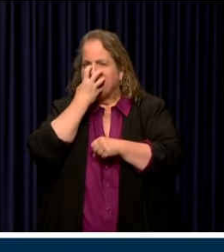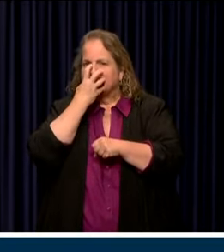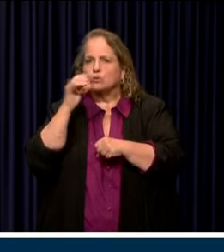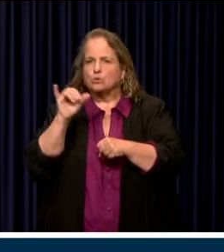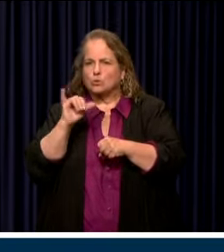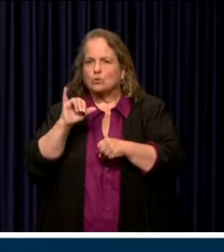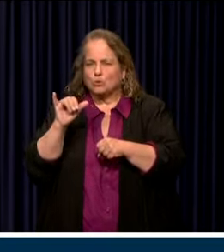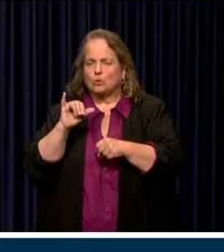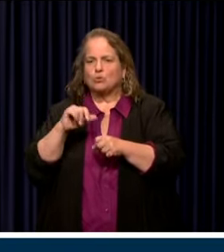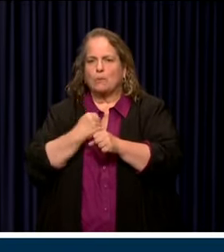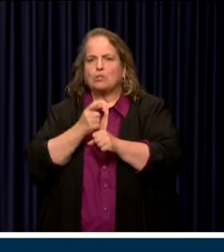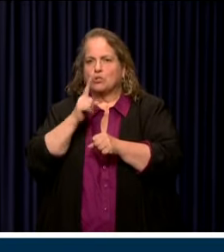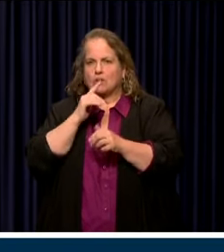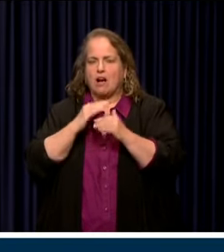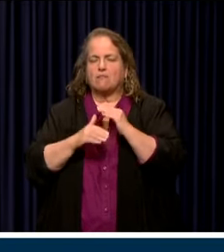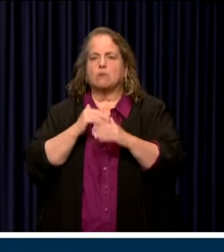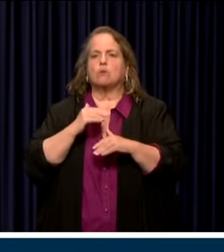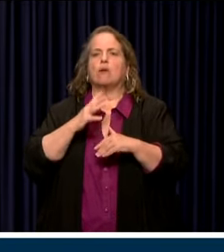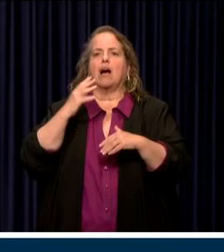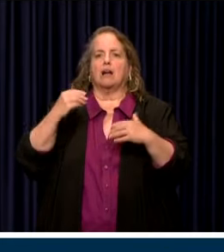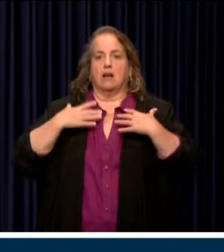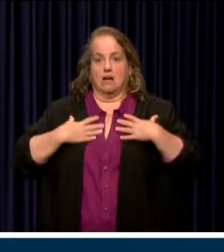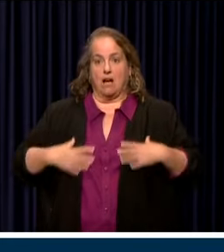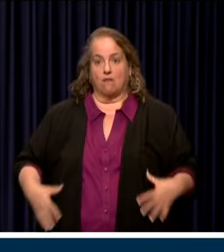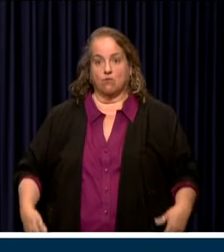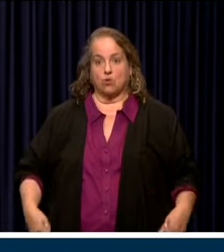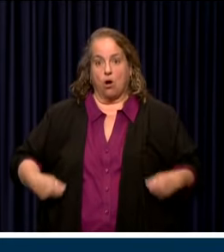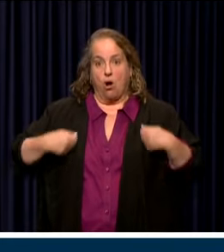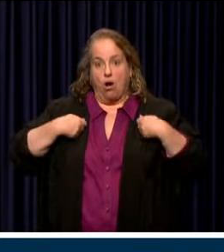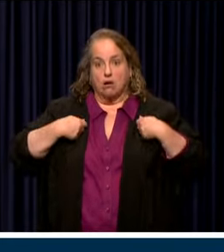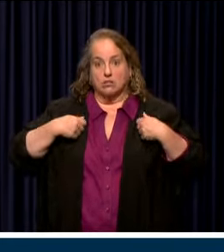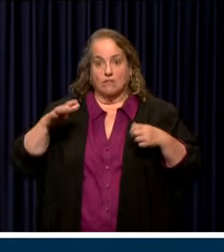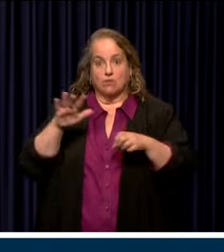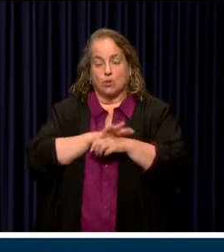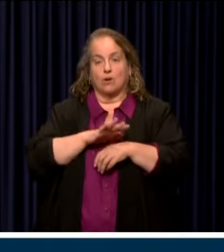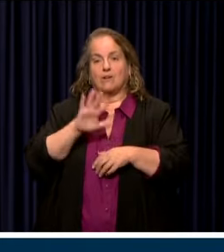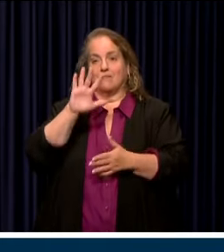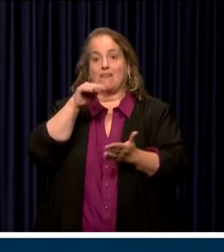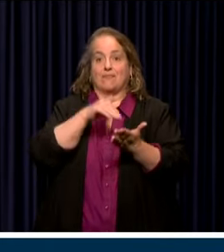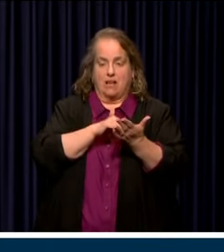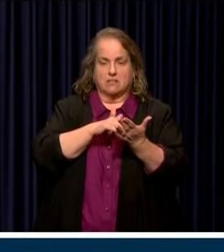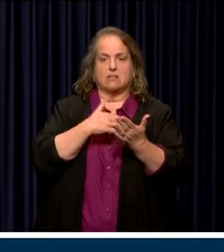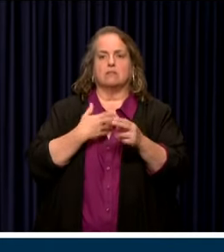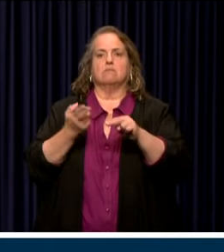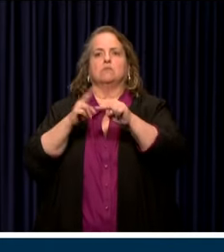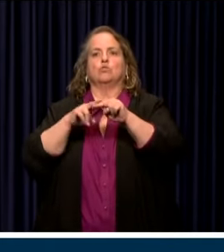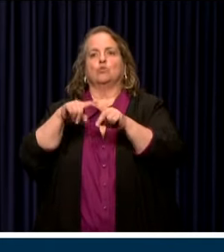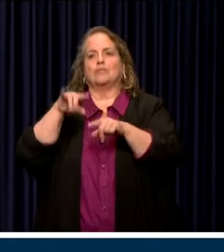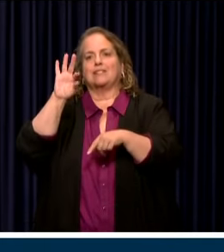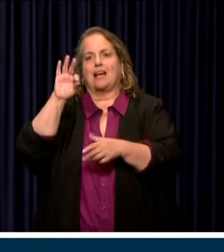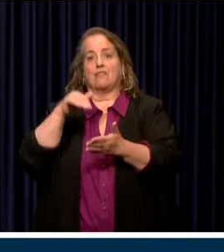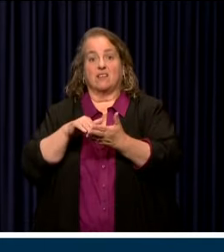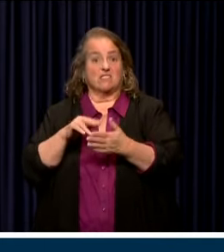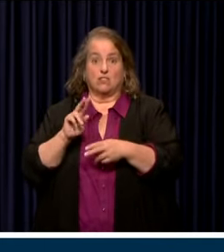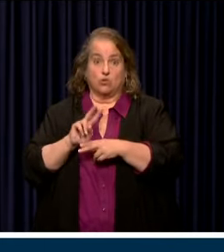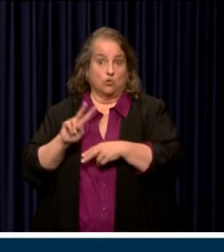ABILITY TO PROTECT OUR LONG-TERM POPULATIONS.